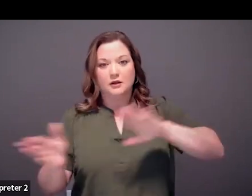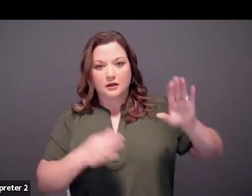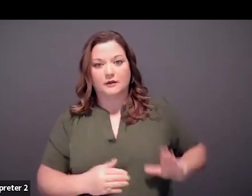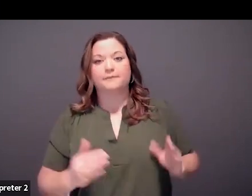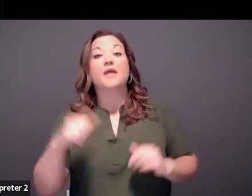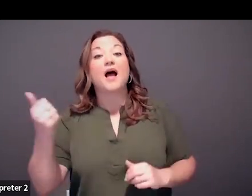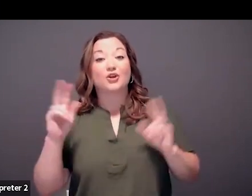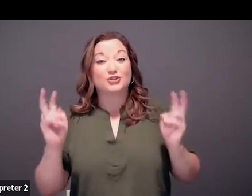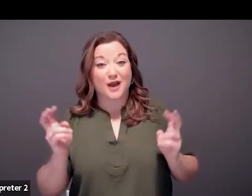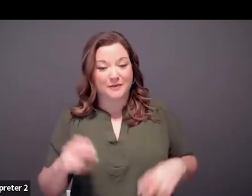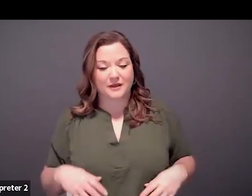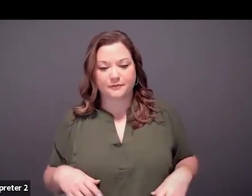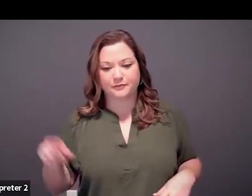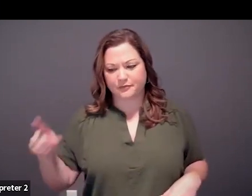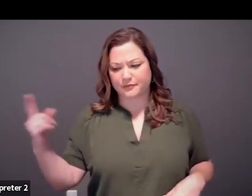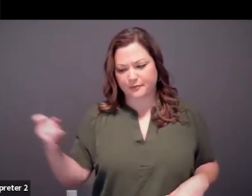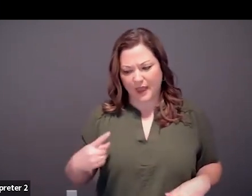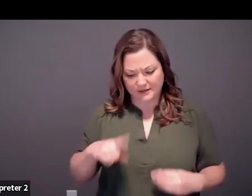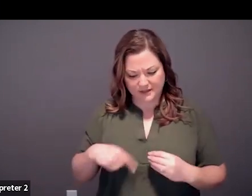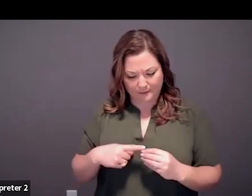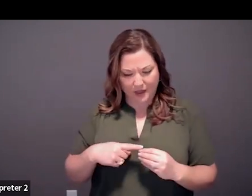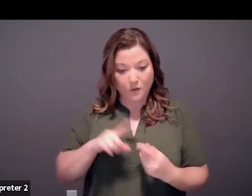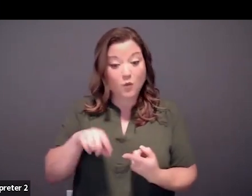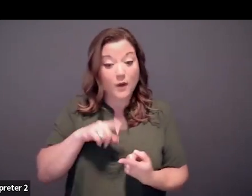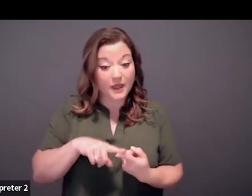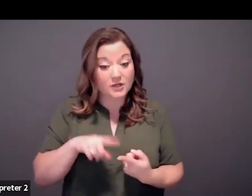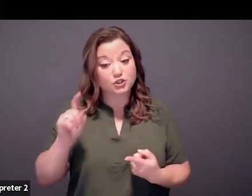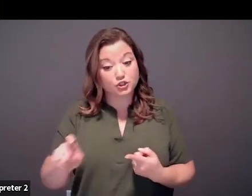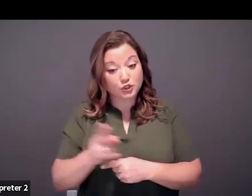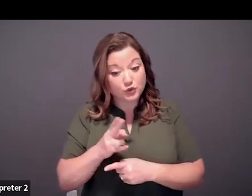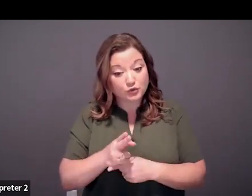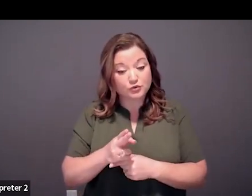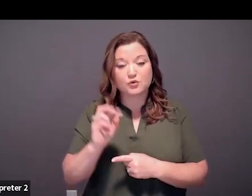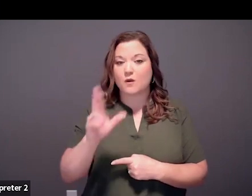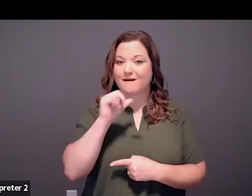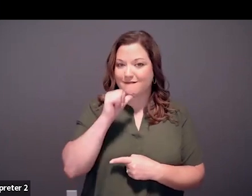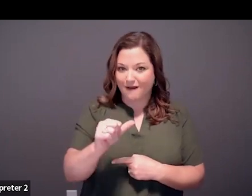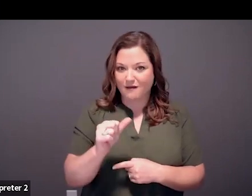Amit had asked when should you use or not use autocomplete attribute in forms?